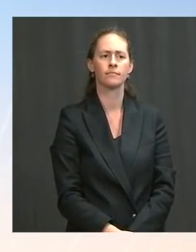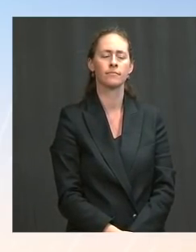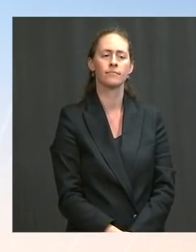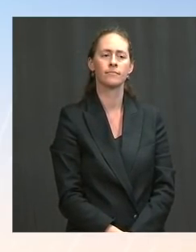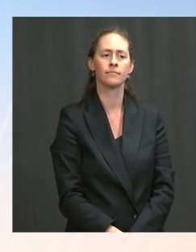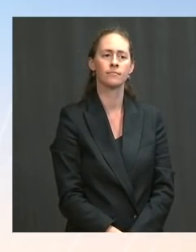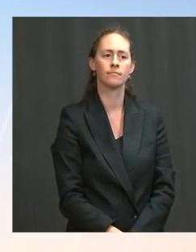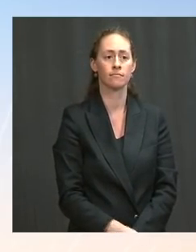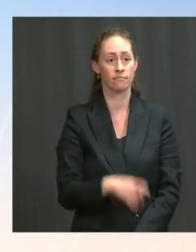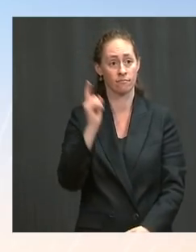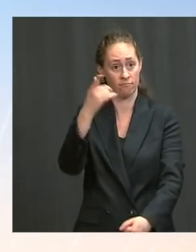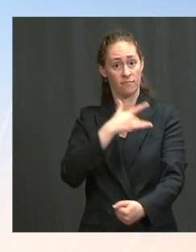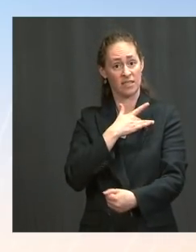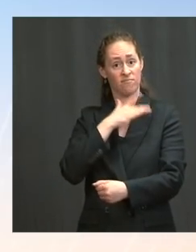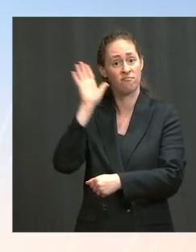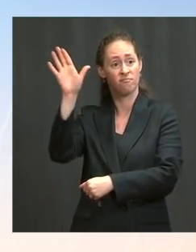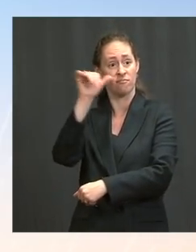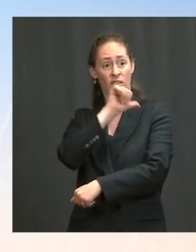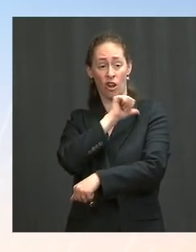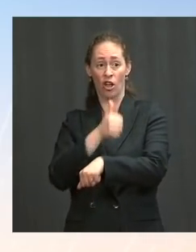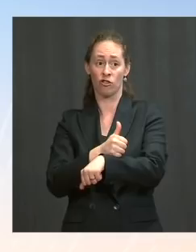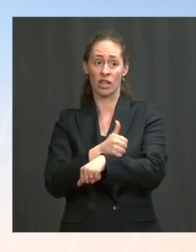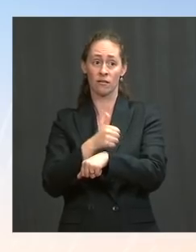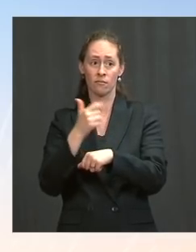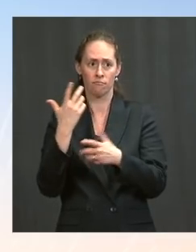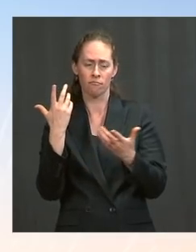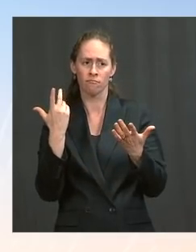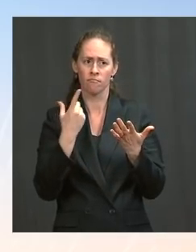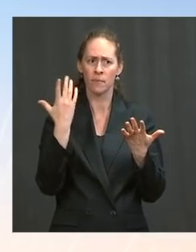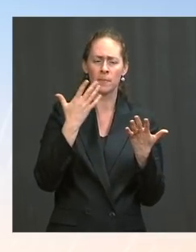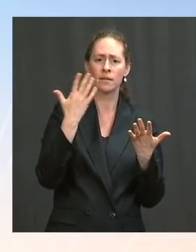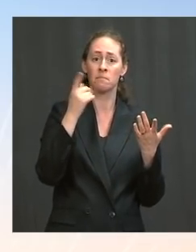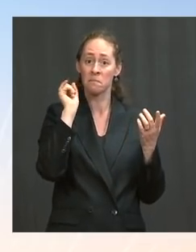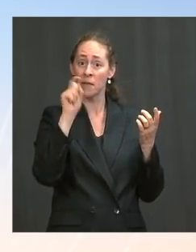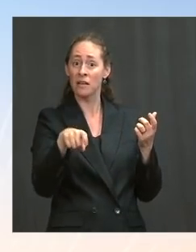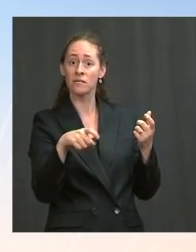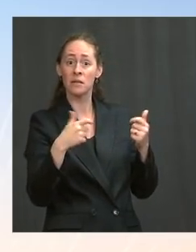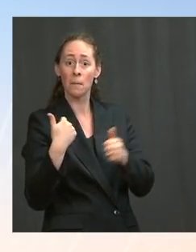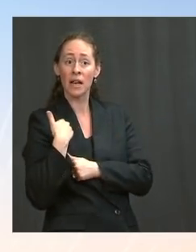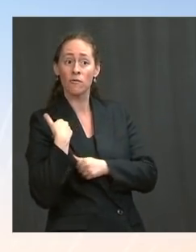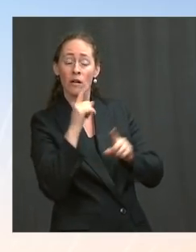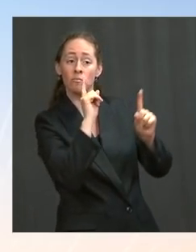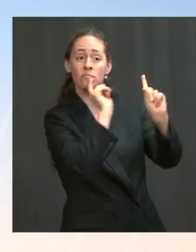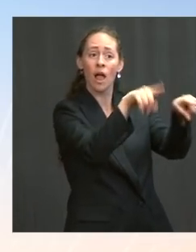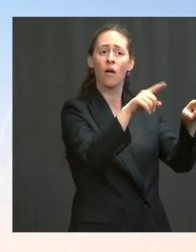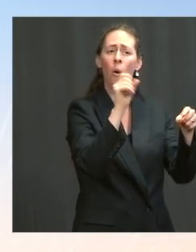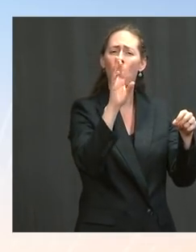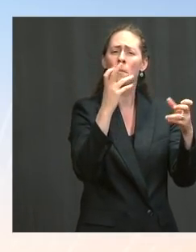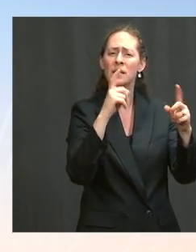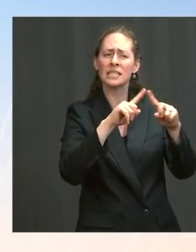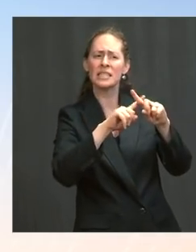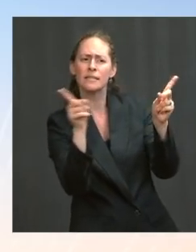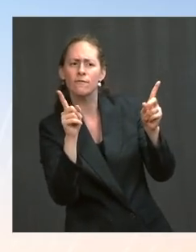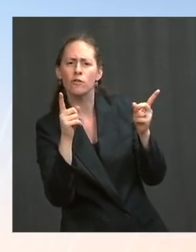for the use of military force, something that is specific to the Iran threat -- this category of threats.